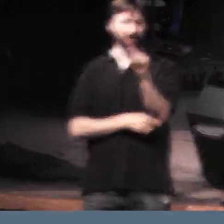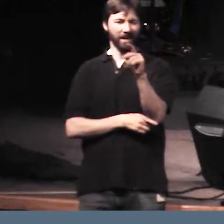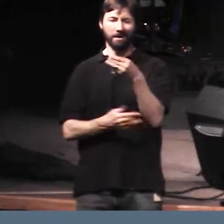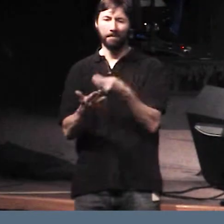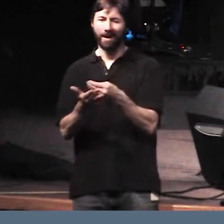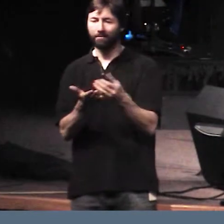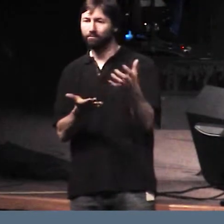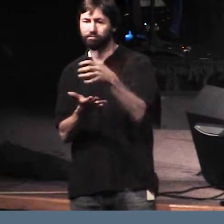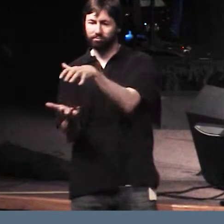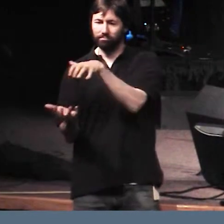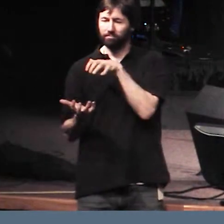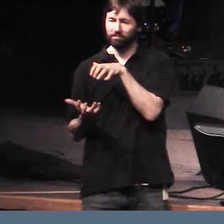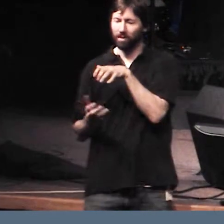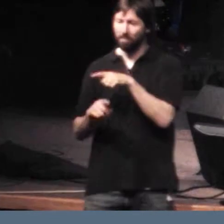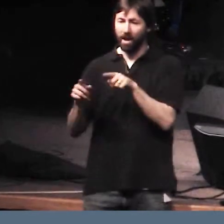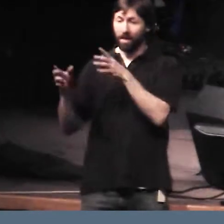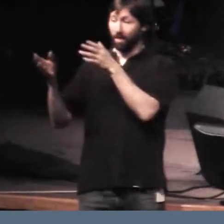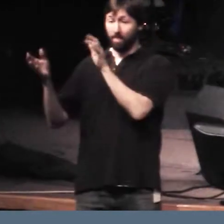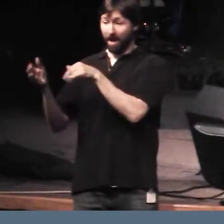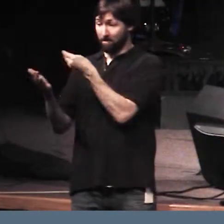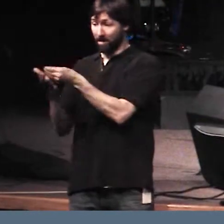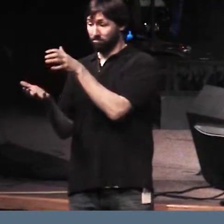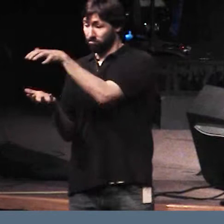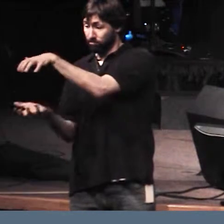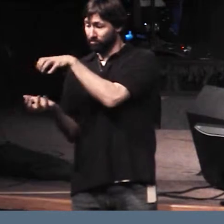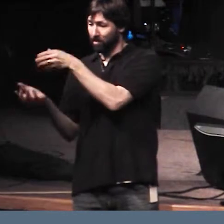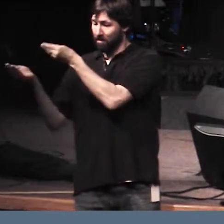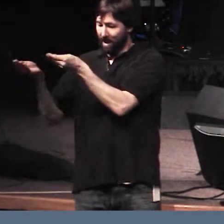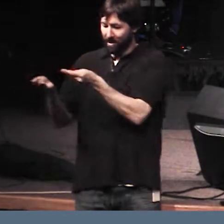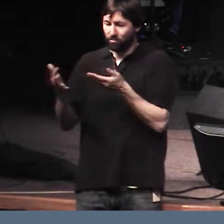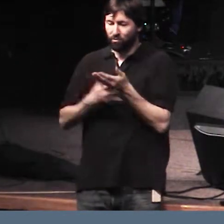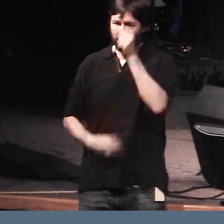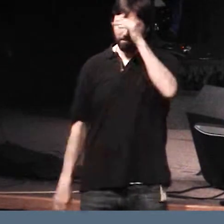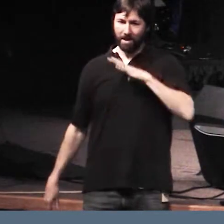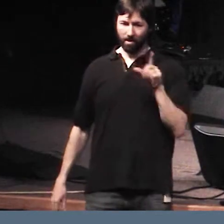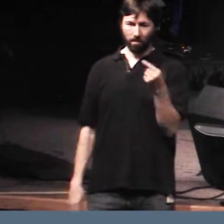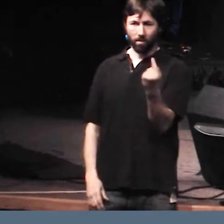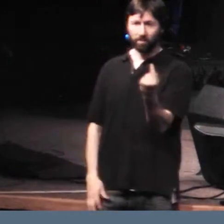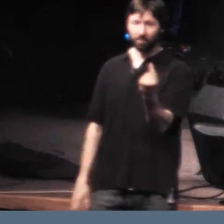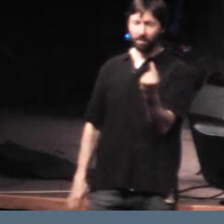but the problem is that an estate can only be passed down by a male child and so that plan actually